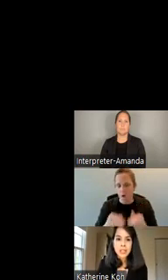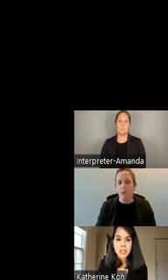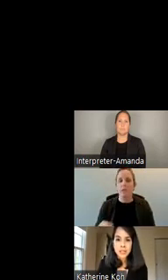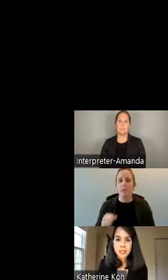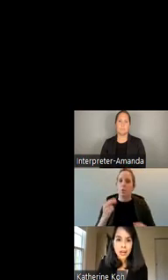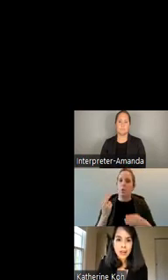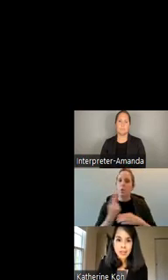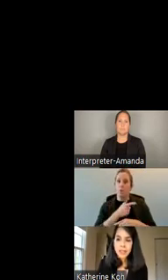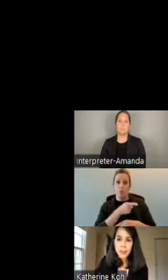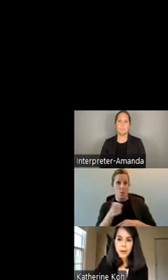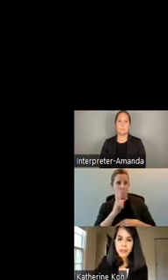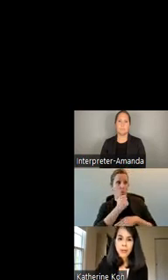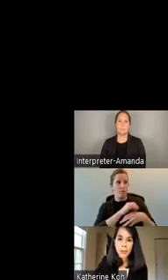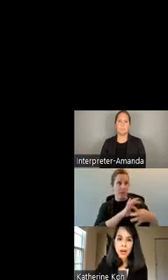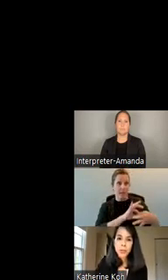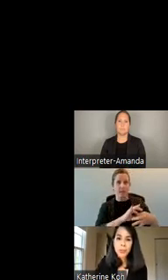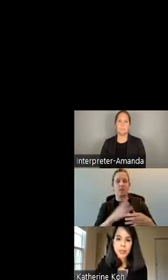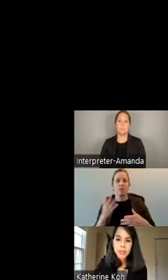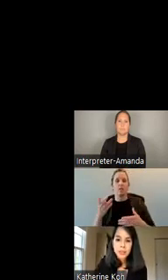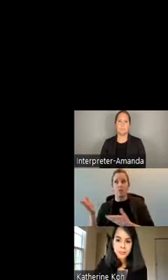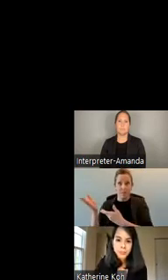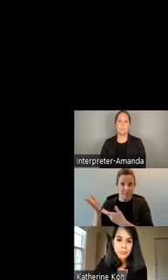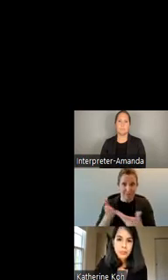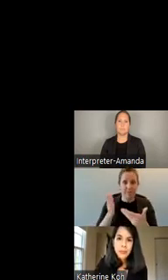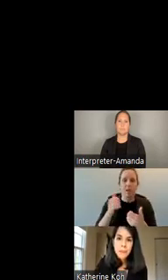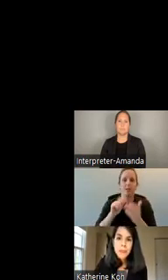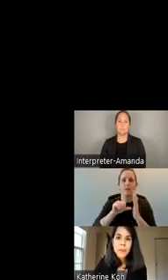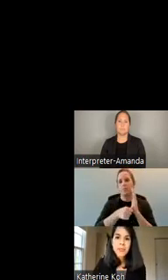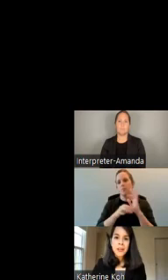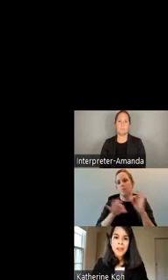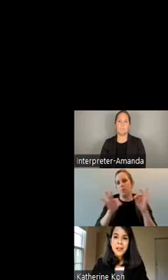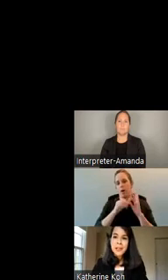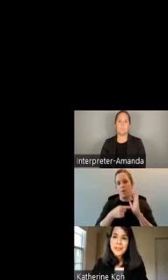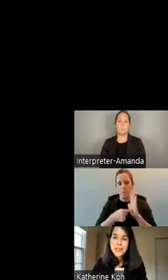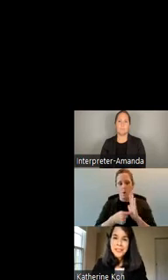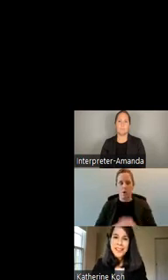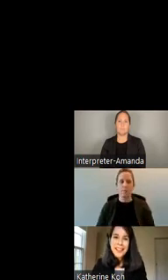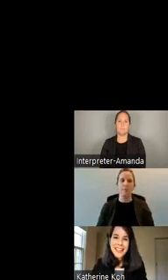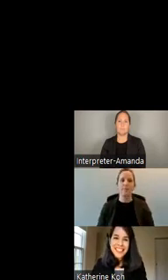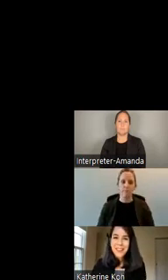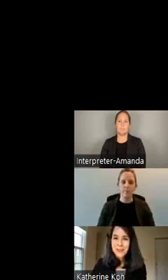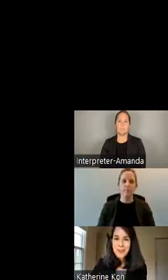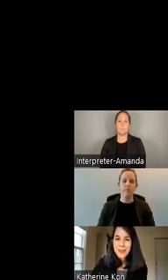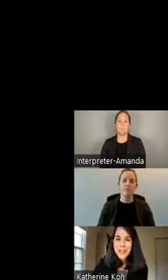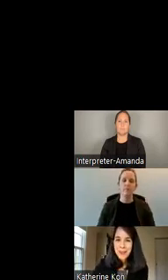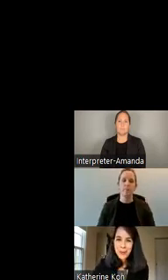to facilitate care is a key part of how our model works so just to share a little bit more in depth